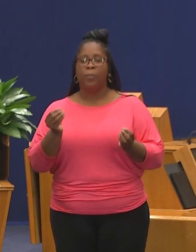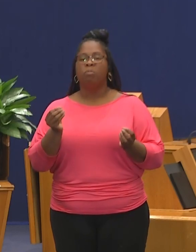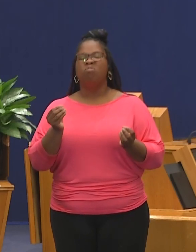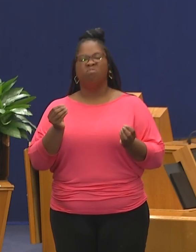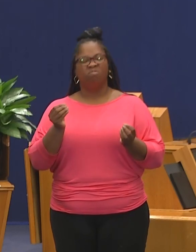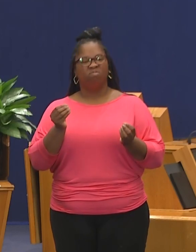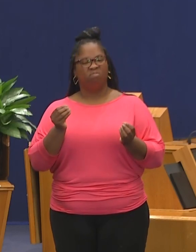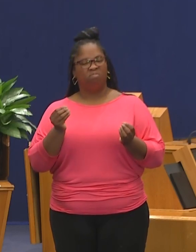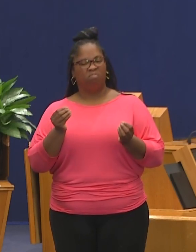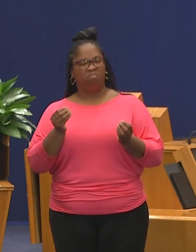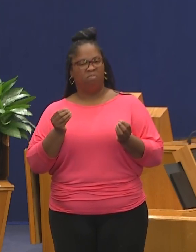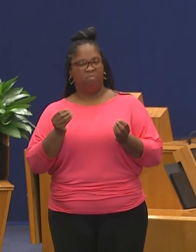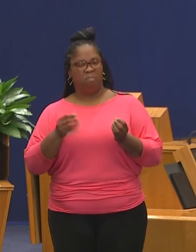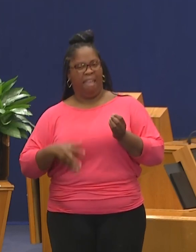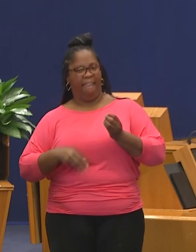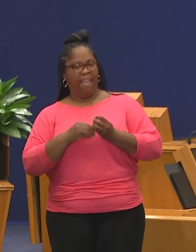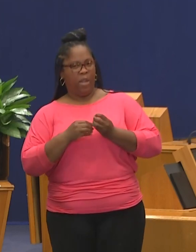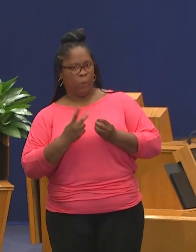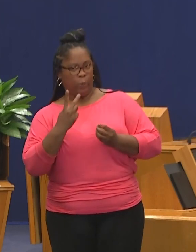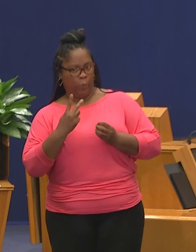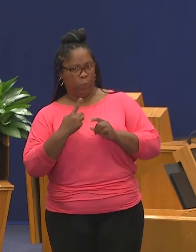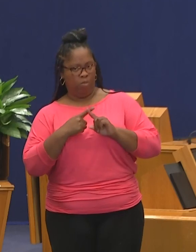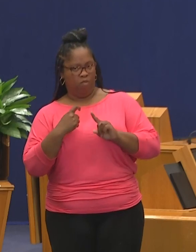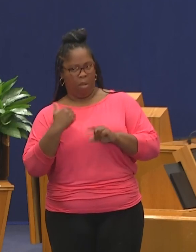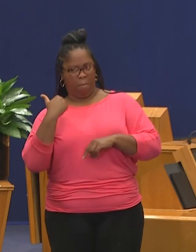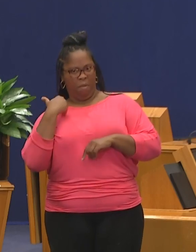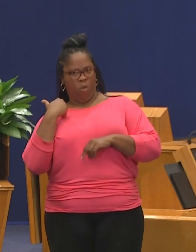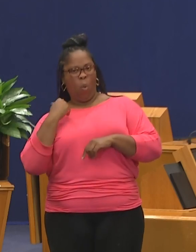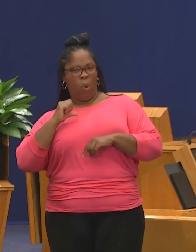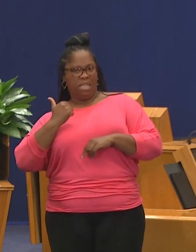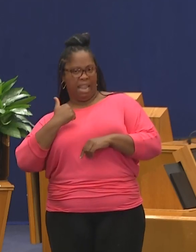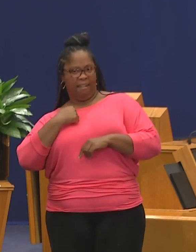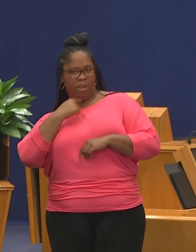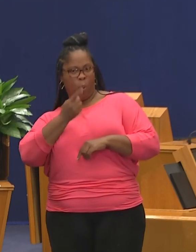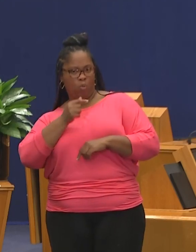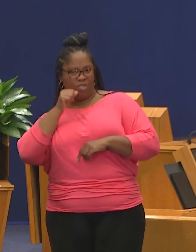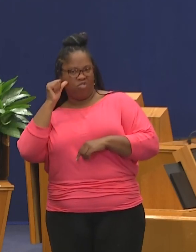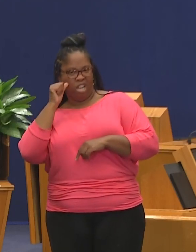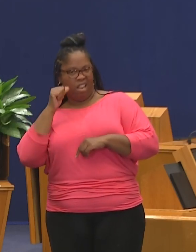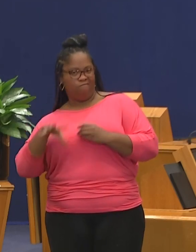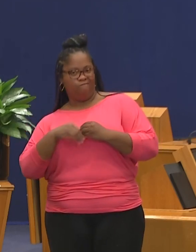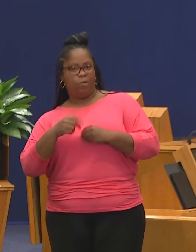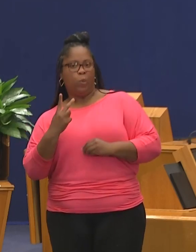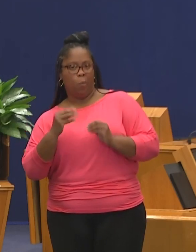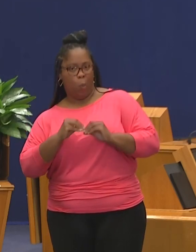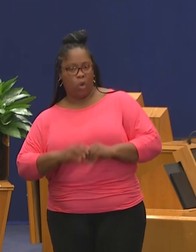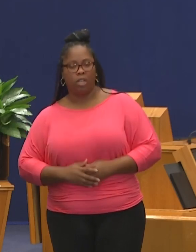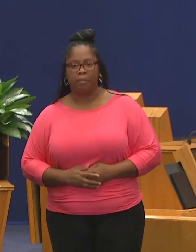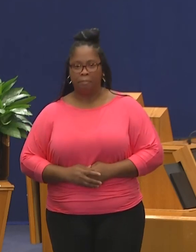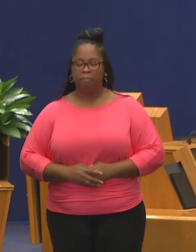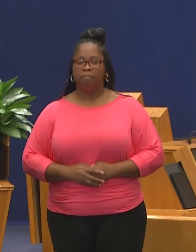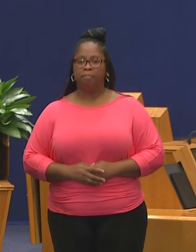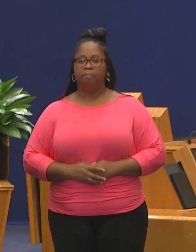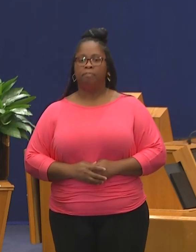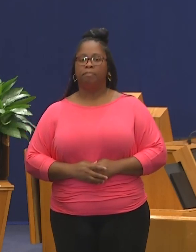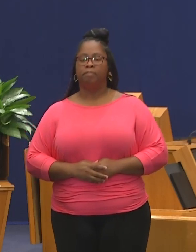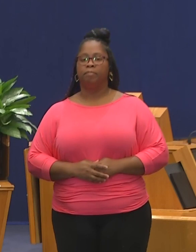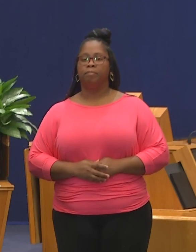EXPERIENCING HOMELESSNESS. THIS IS AN ADDITIONAL TWO PEOPLE